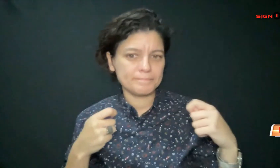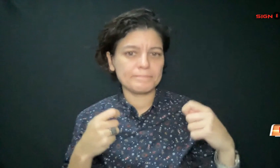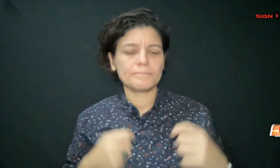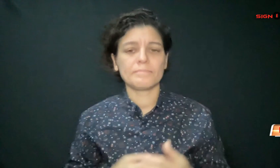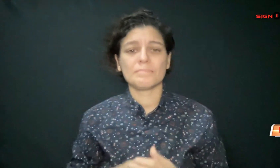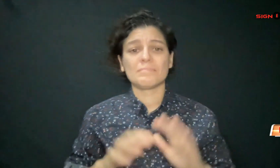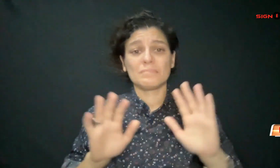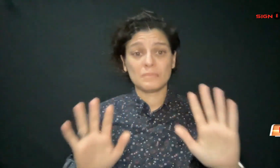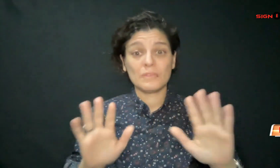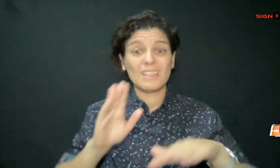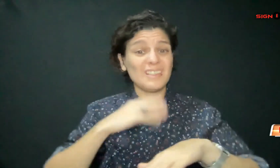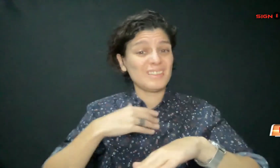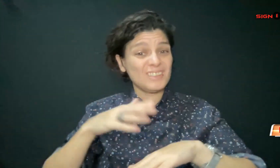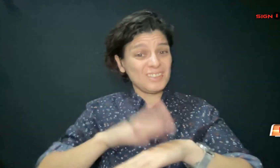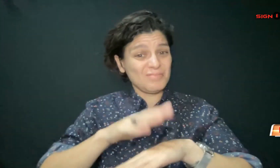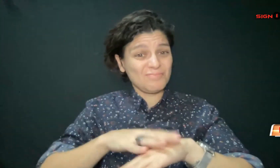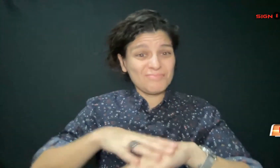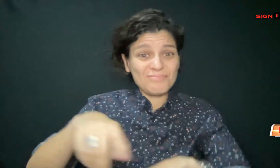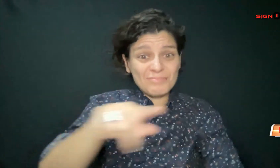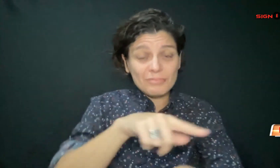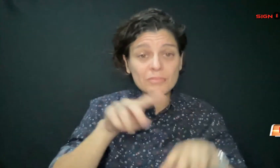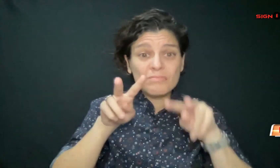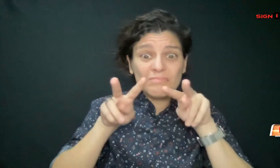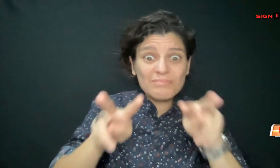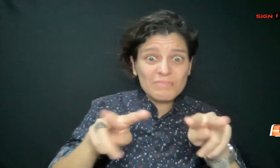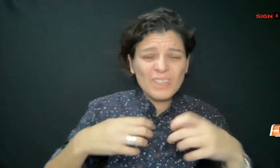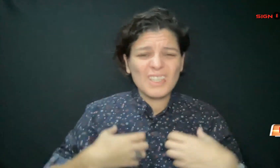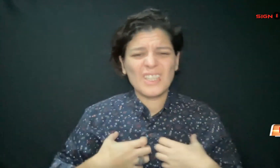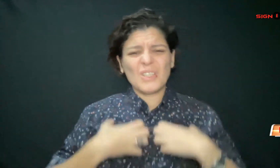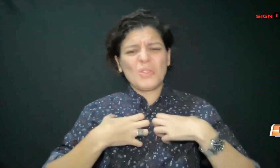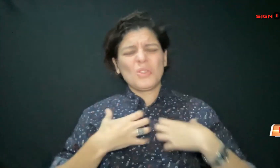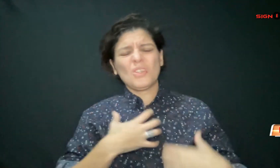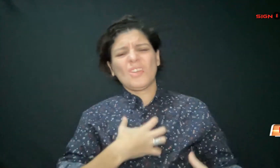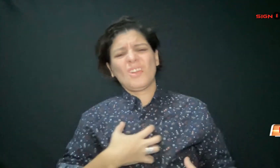we want to warn you some of the images you're about to see are disturbing